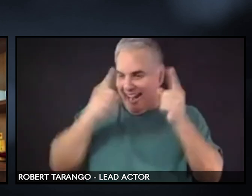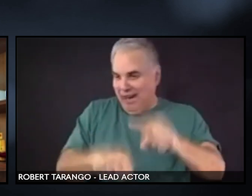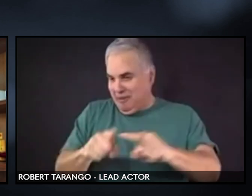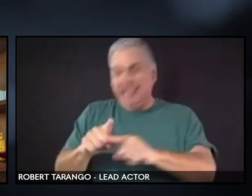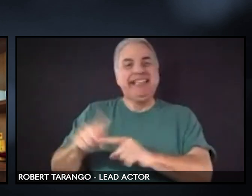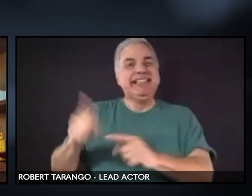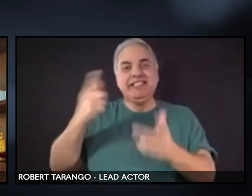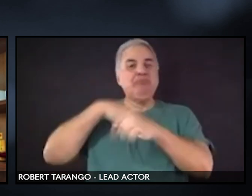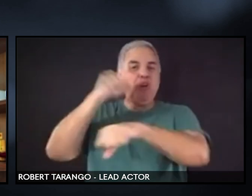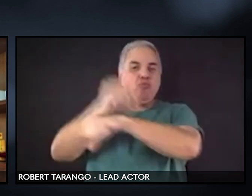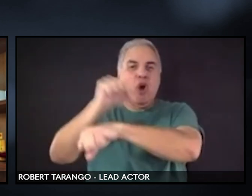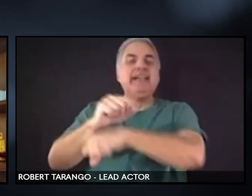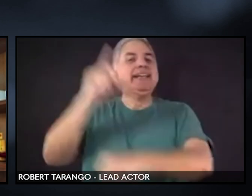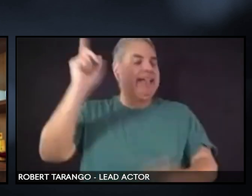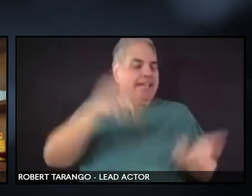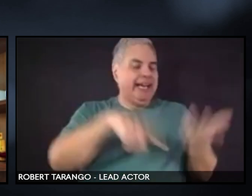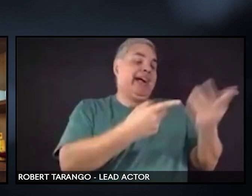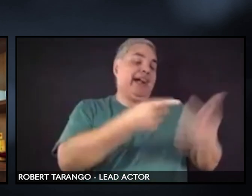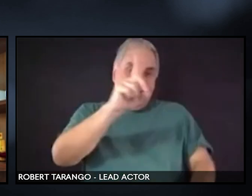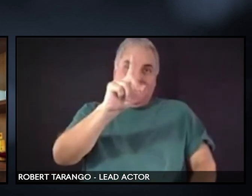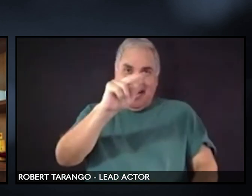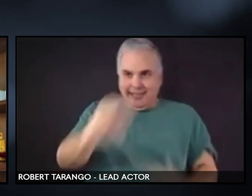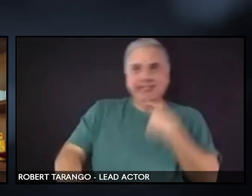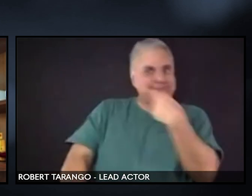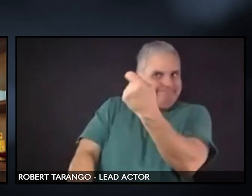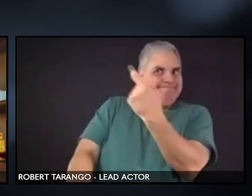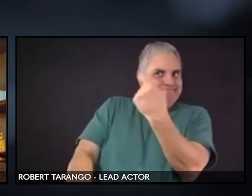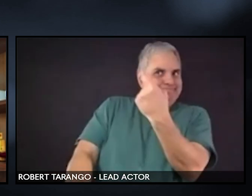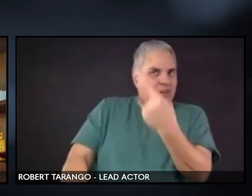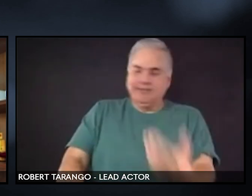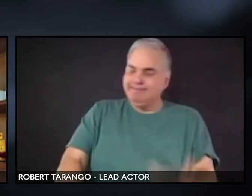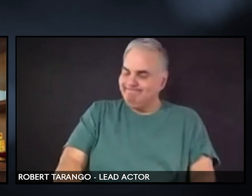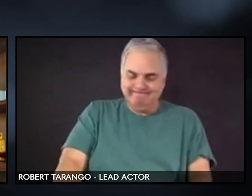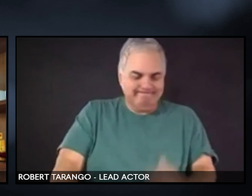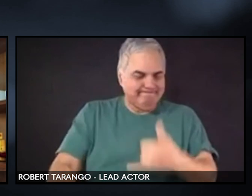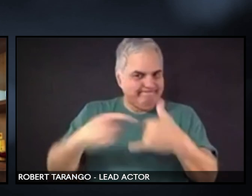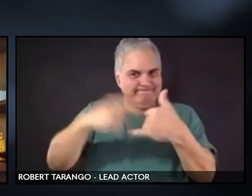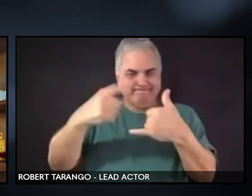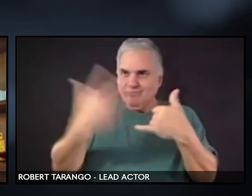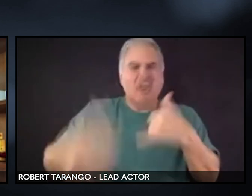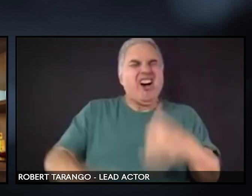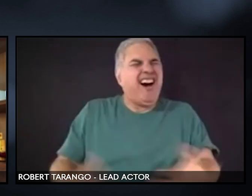until that point. And again, I was just at work. And so when my boss came to me